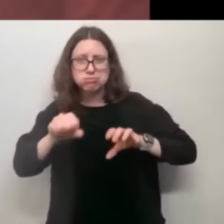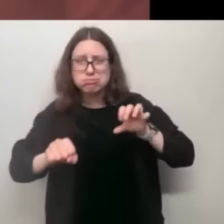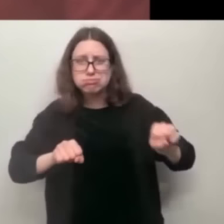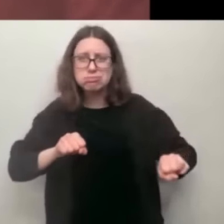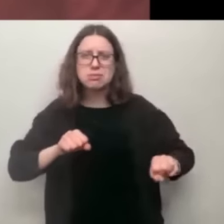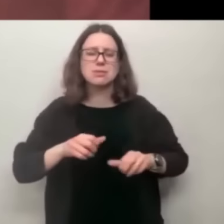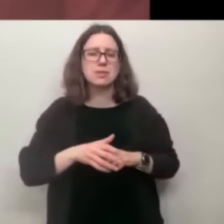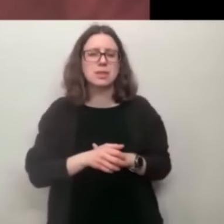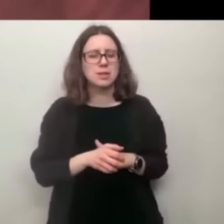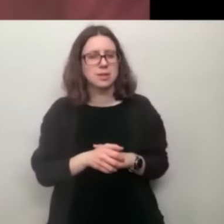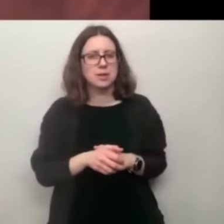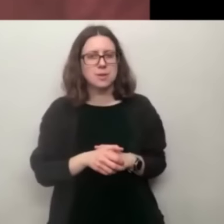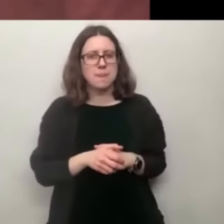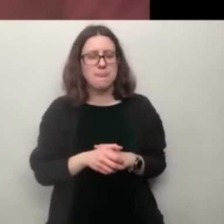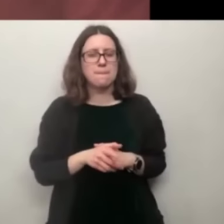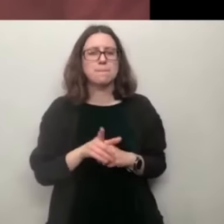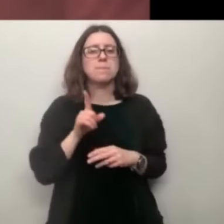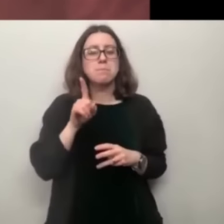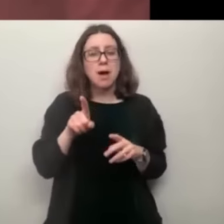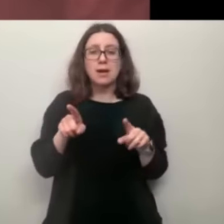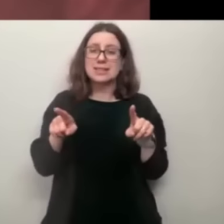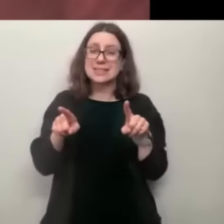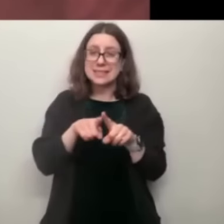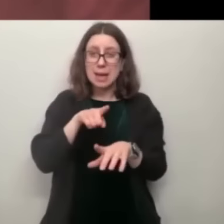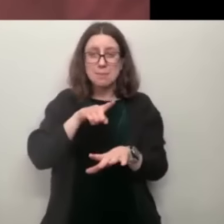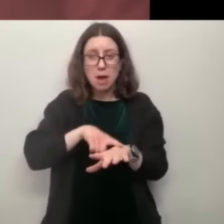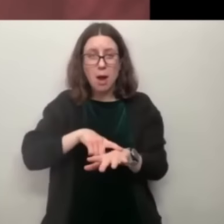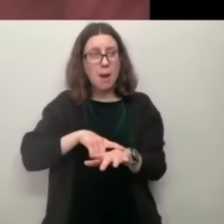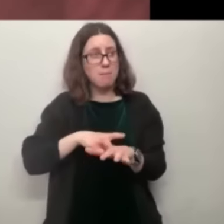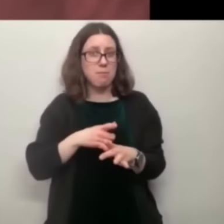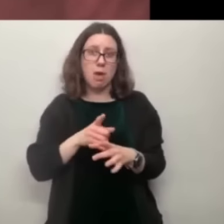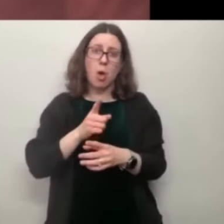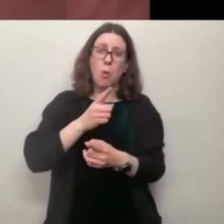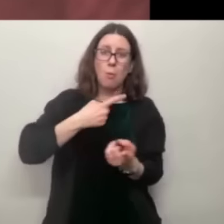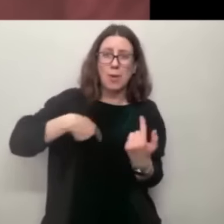while at the same time our opportunities and possibilities grew.